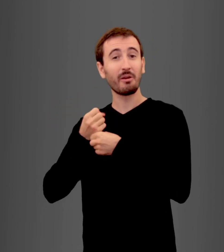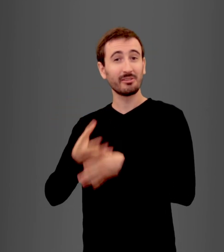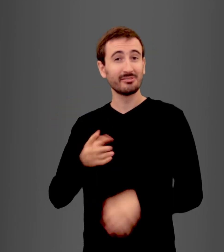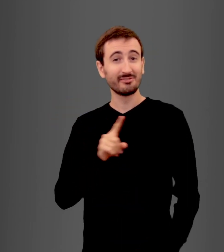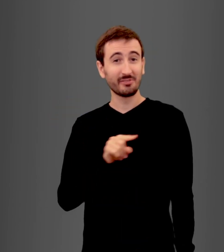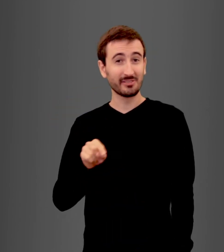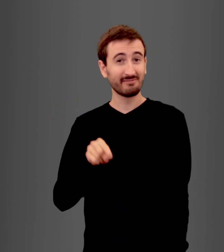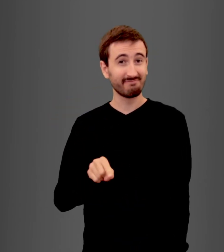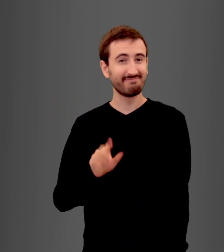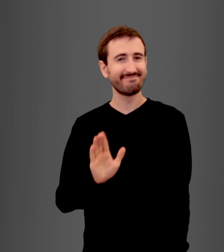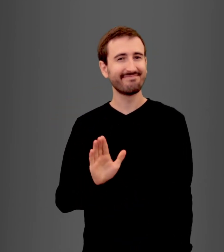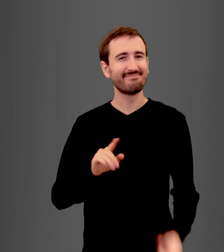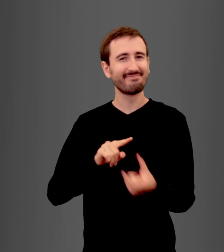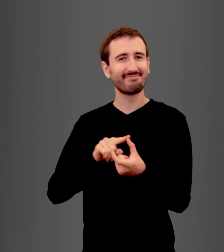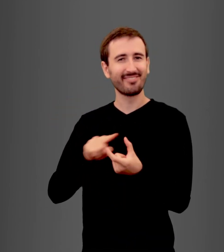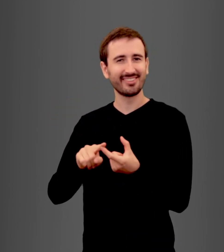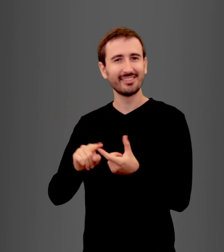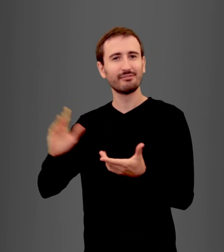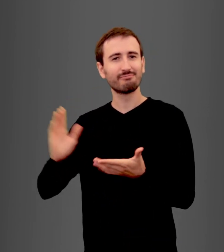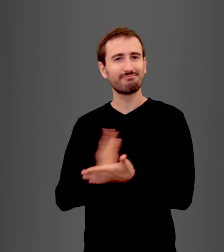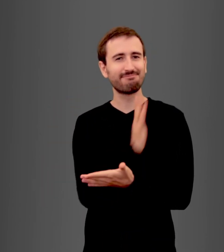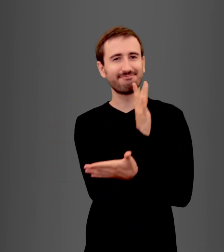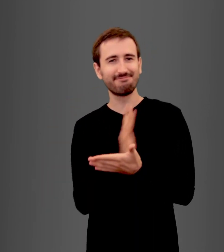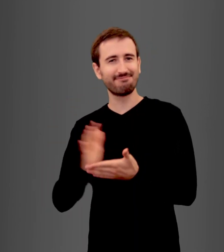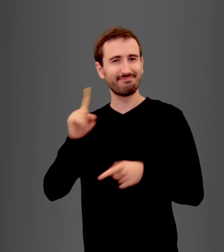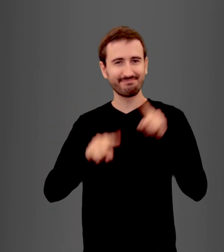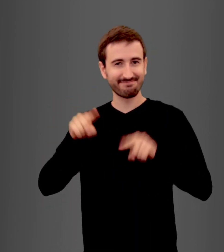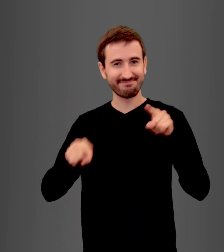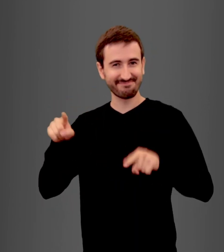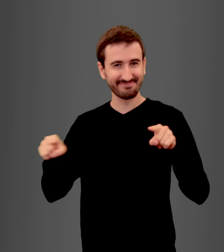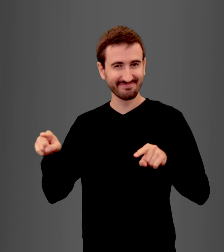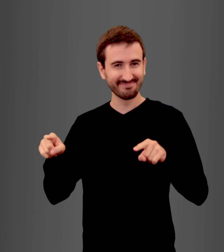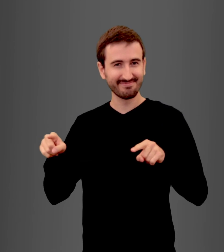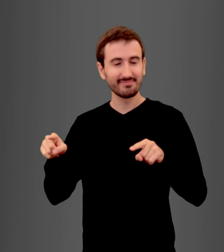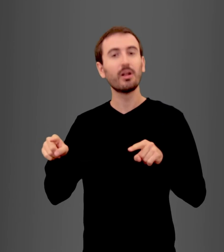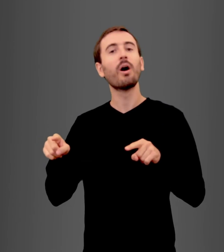which causes the emitted photons to vary in wavelength